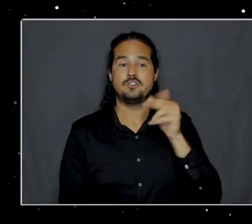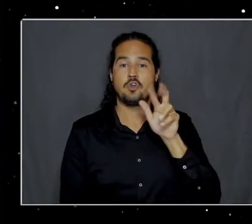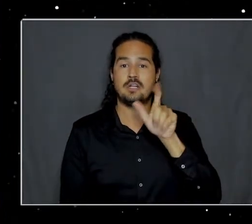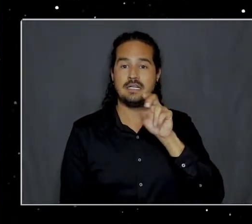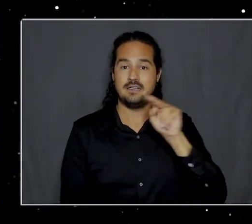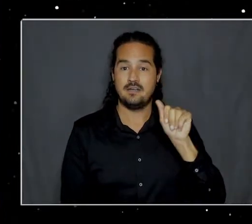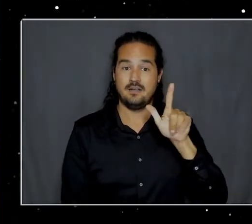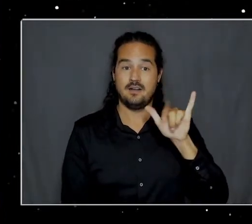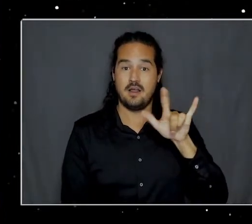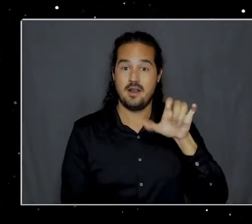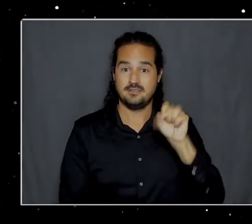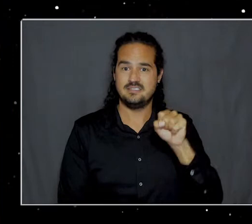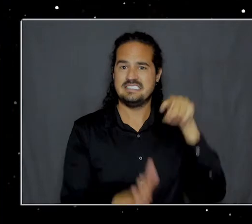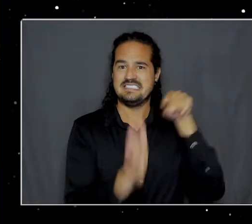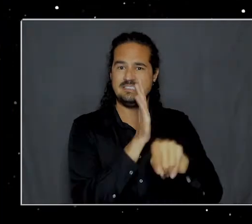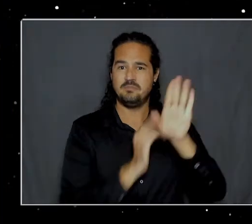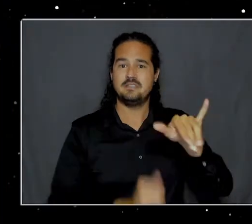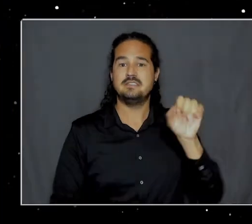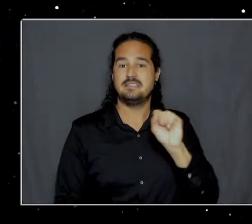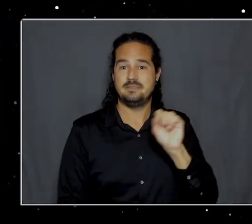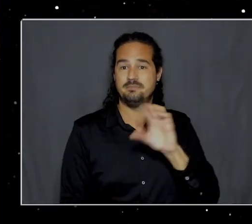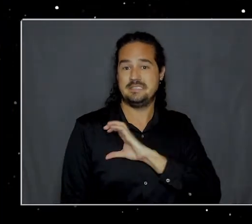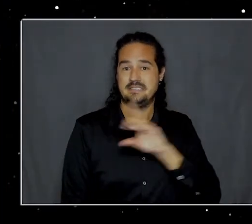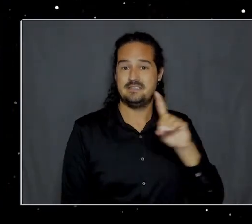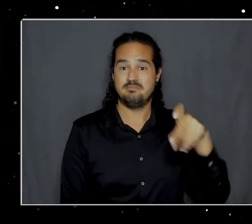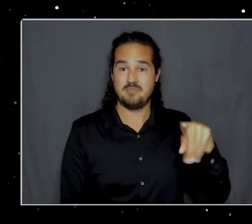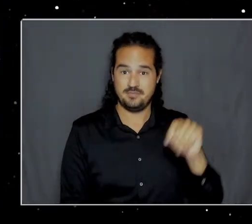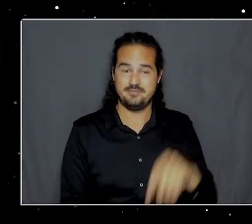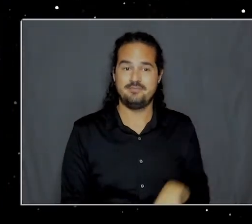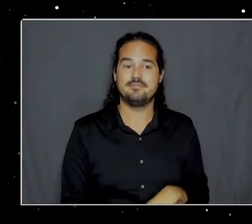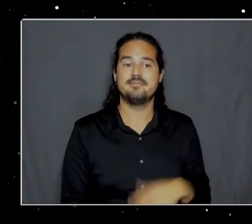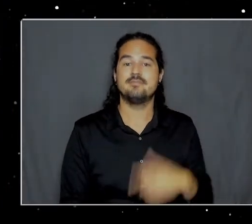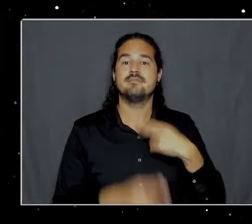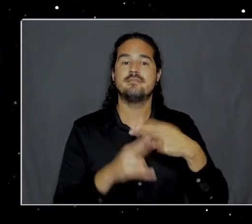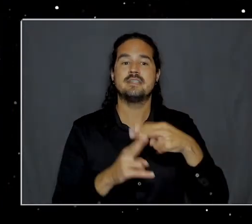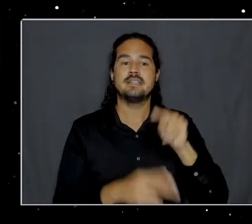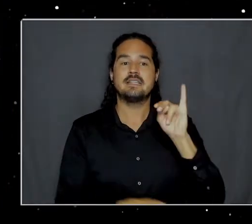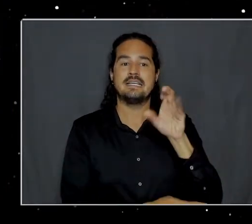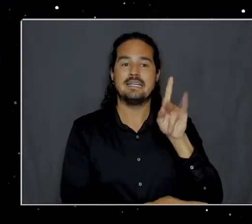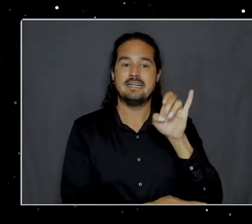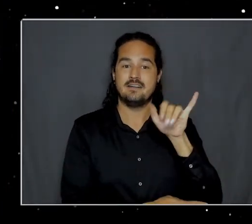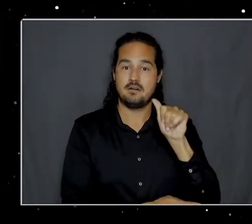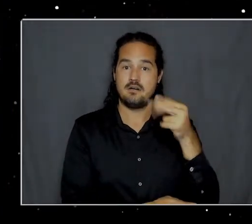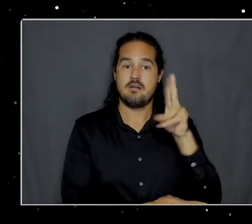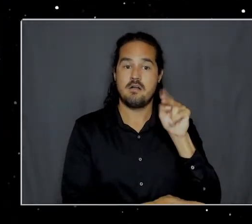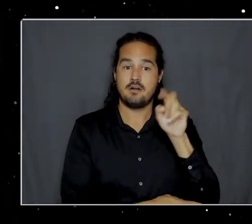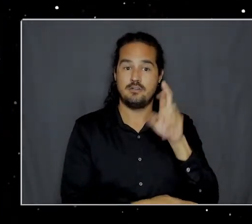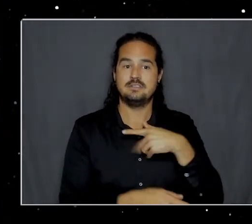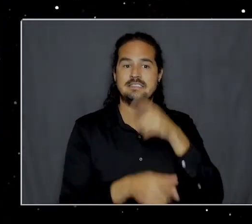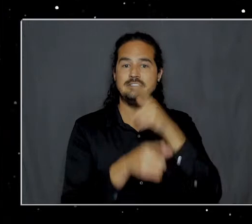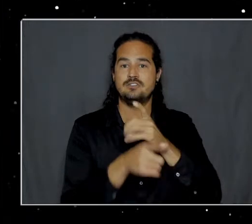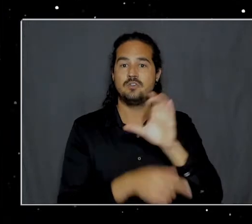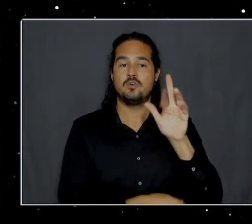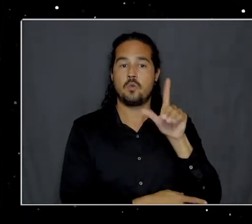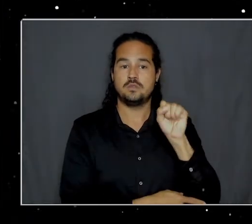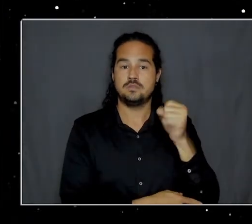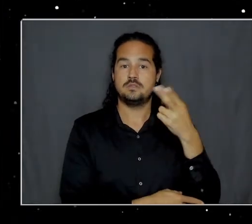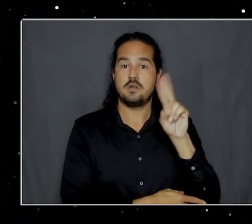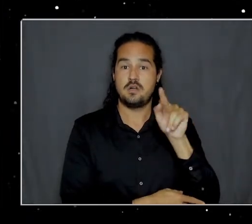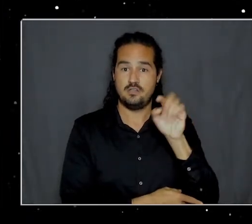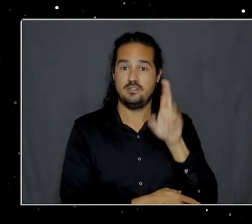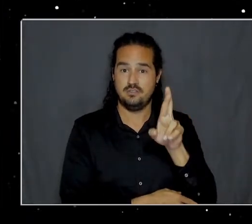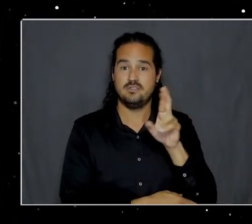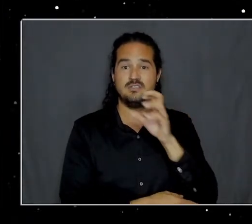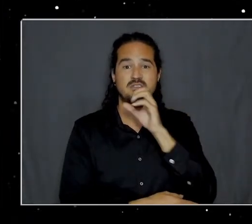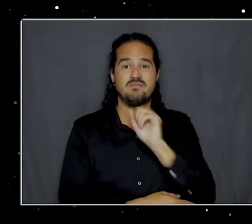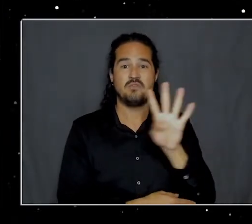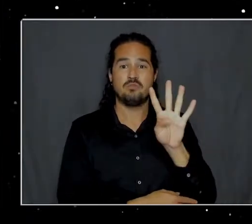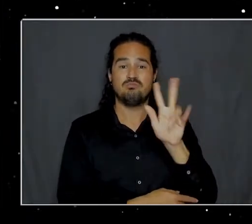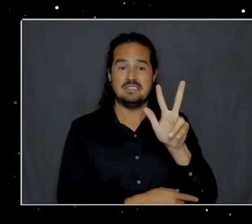SOON AS POSSIBLE.